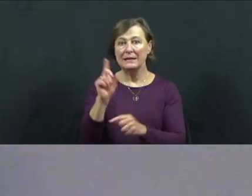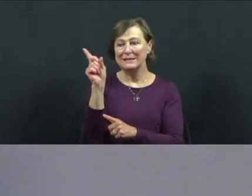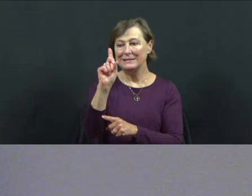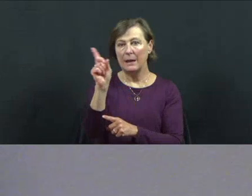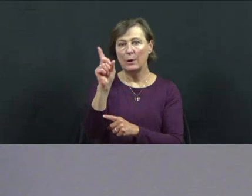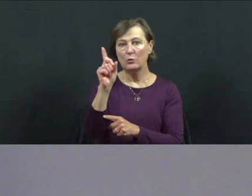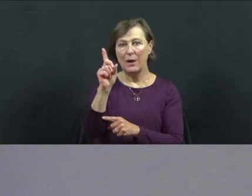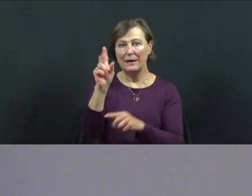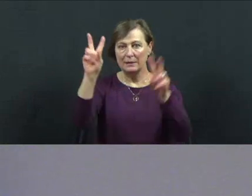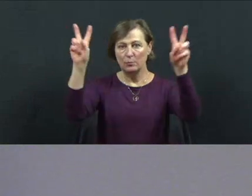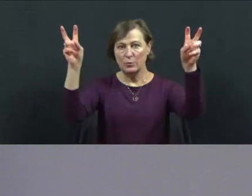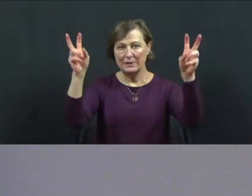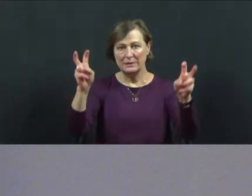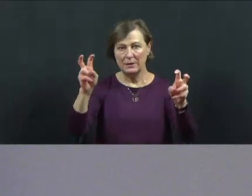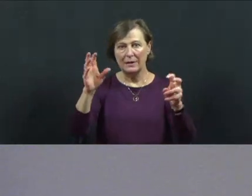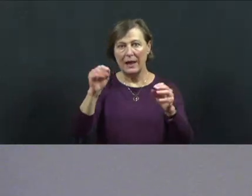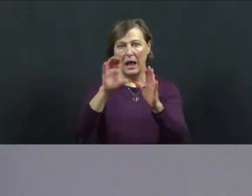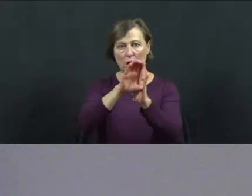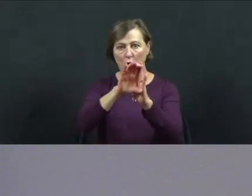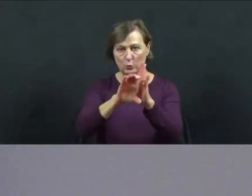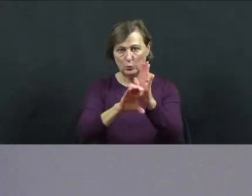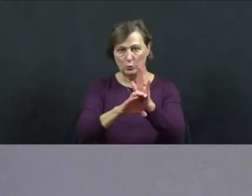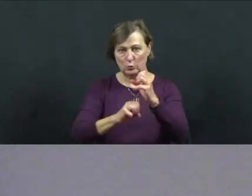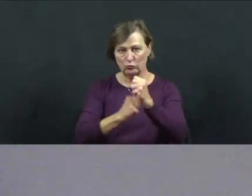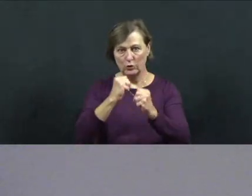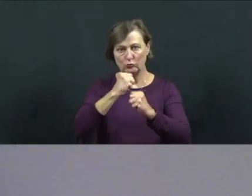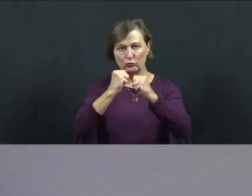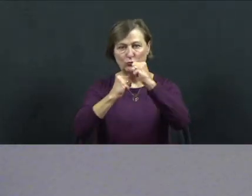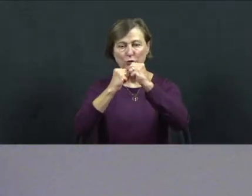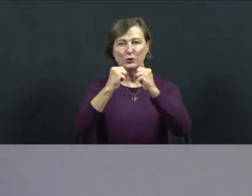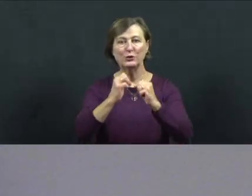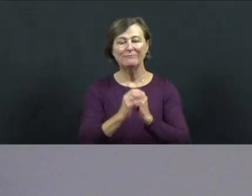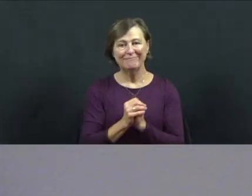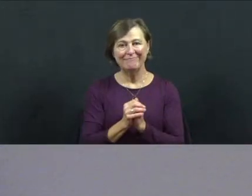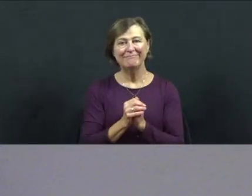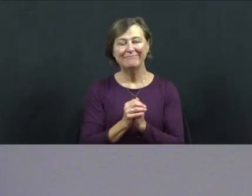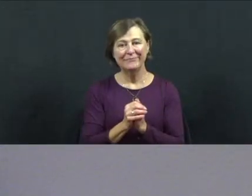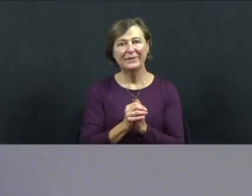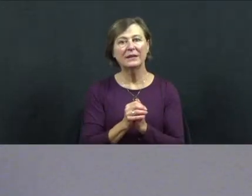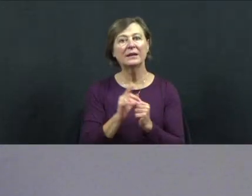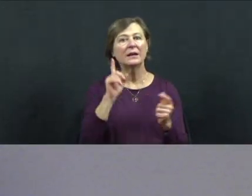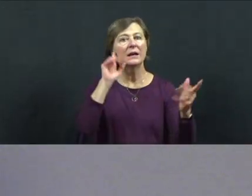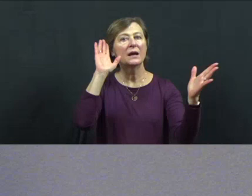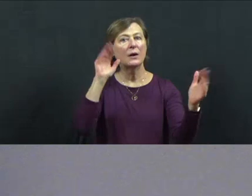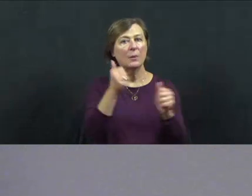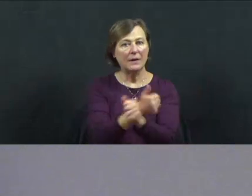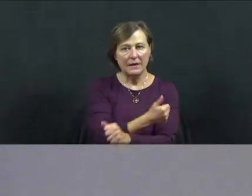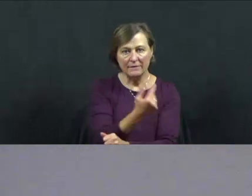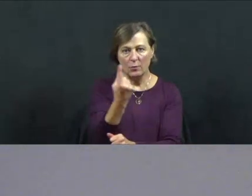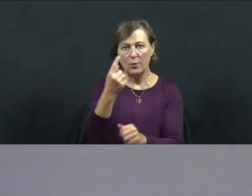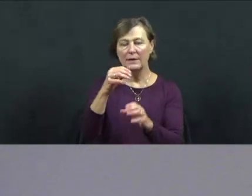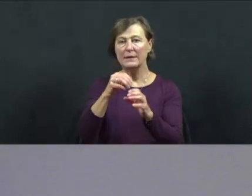constitutional structure. I hope everyone in America gets good health care,